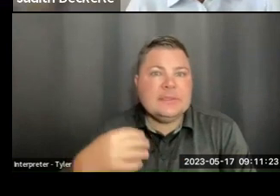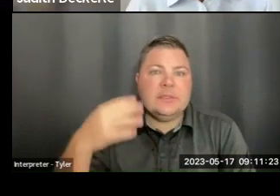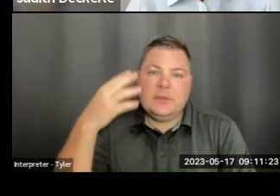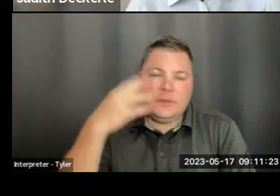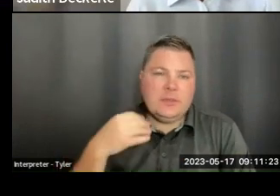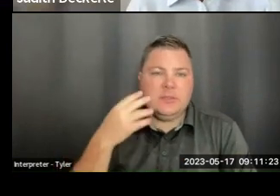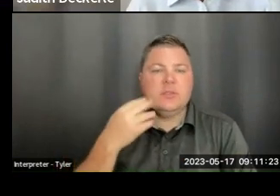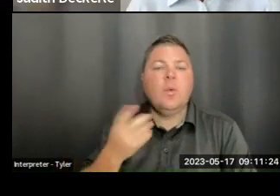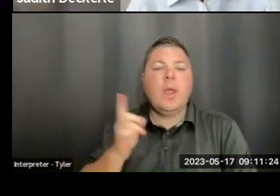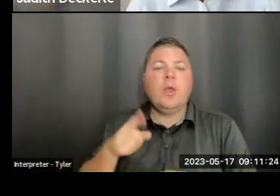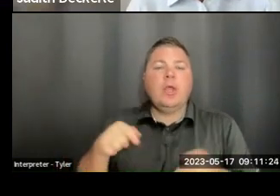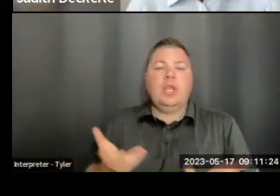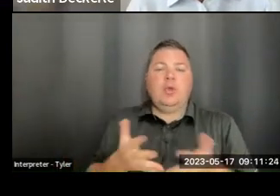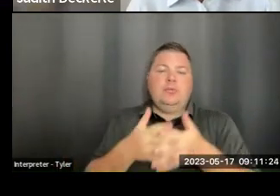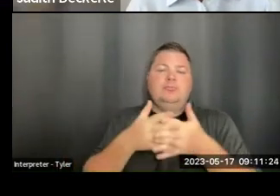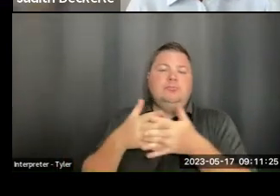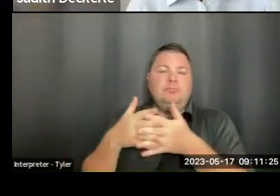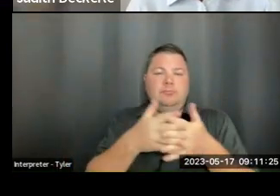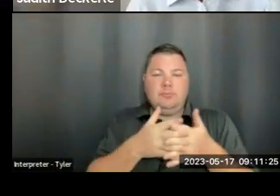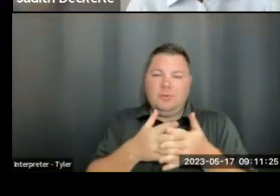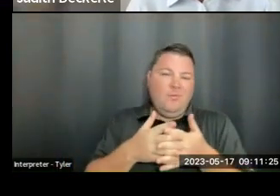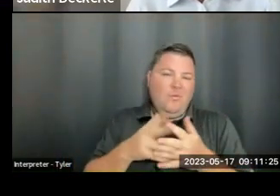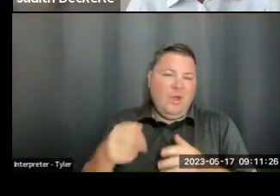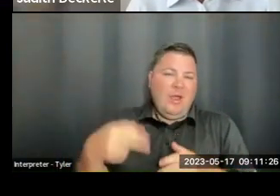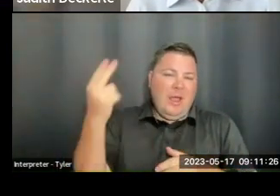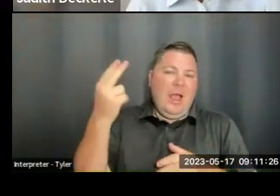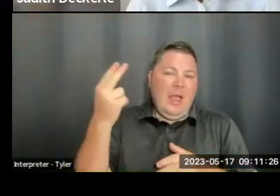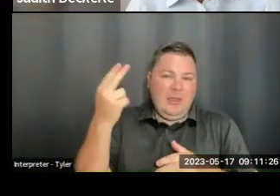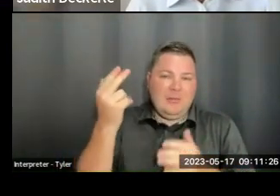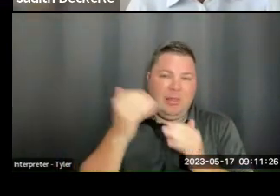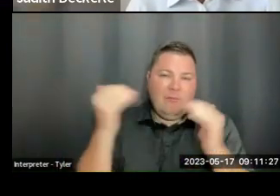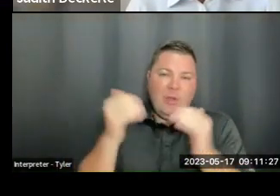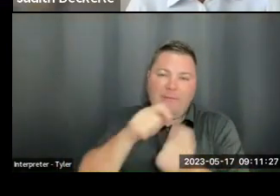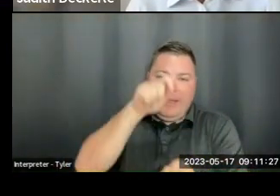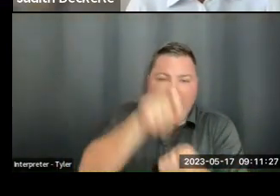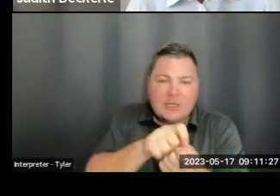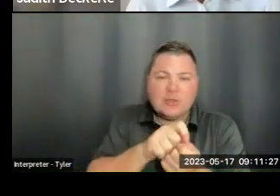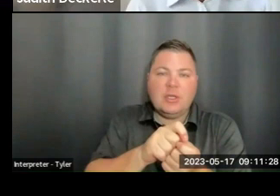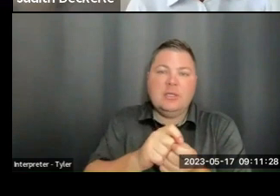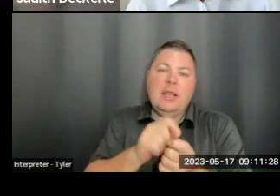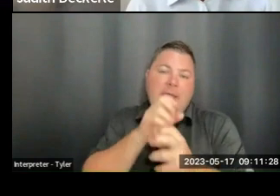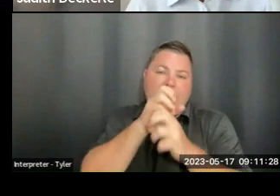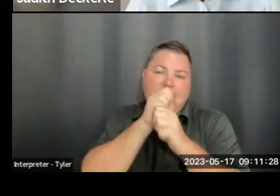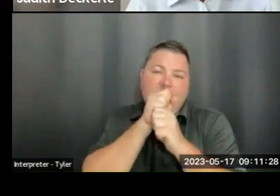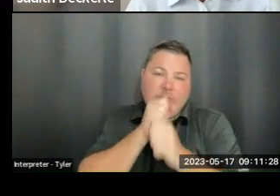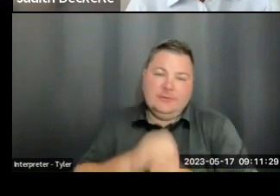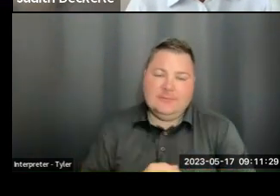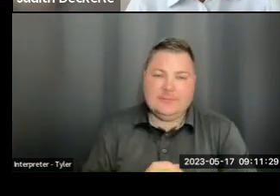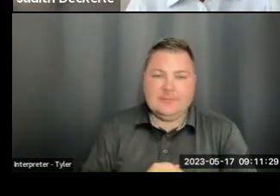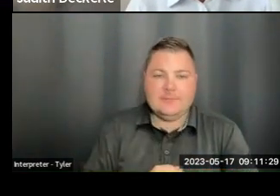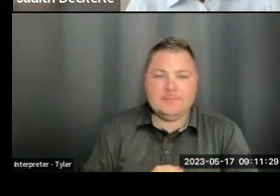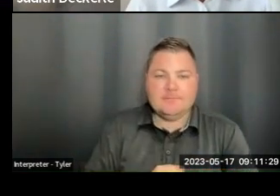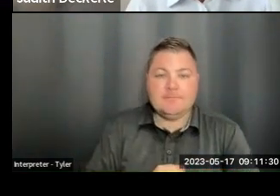We use only experienced captioners based in the U.S. for the highest level of accuracy and